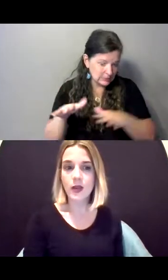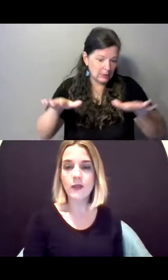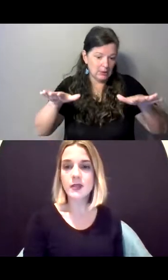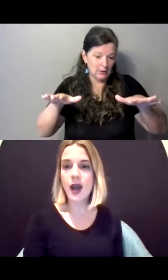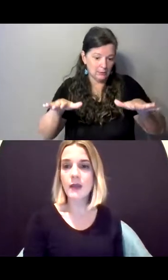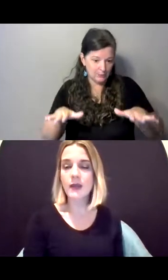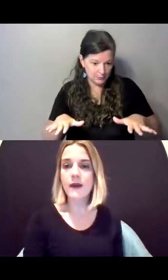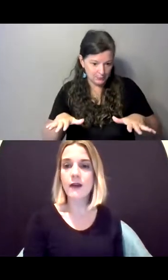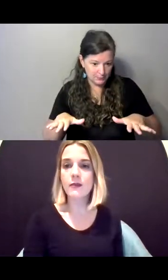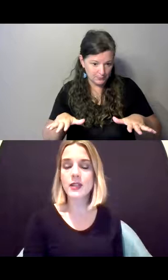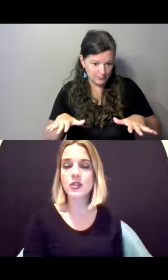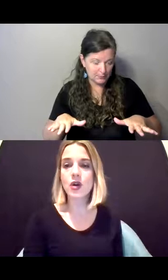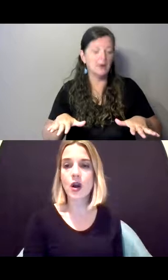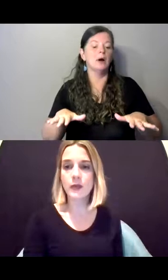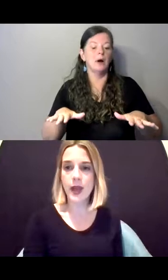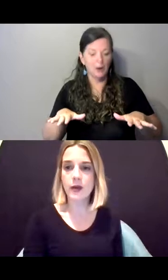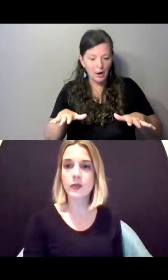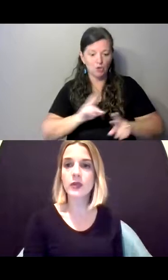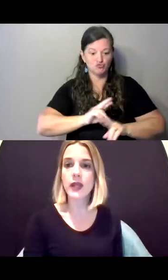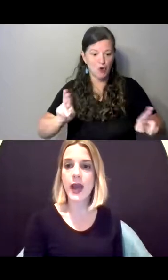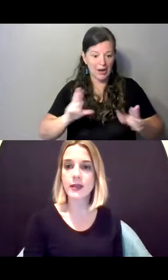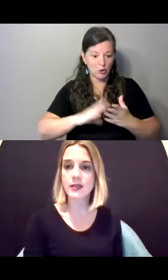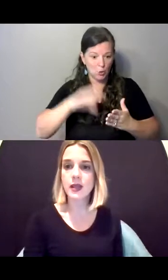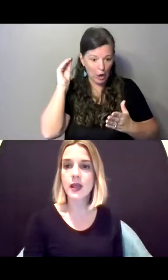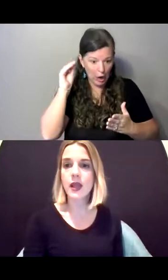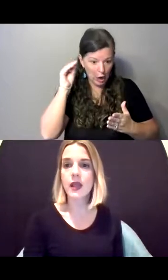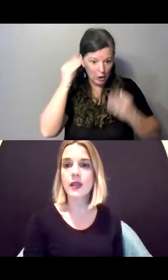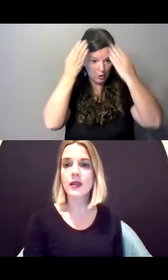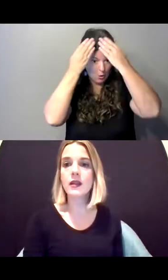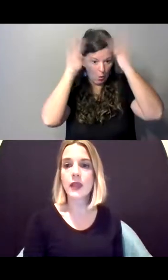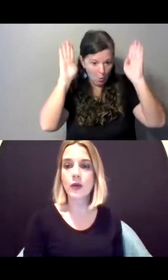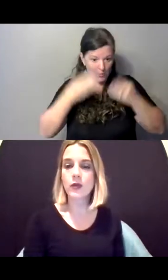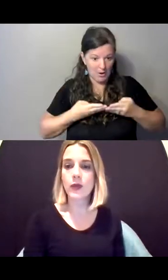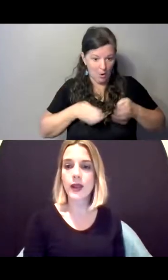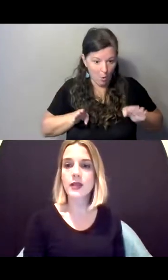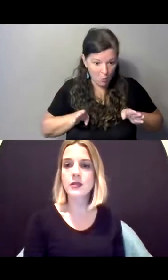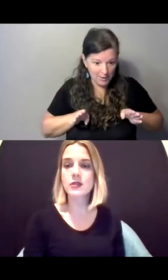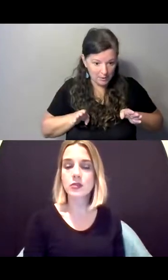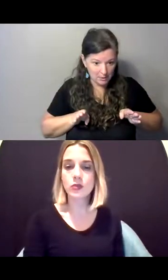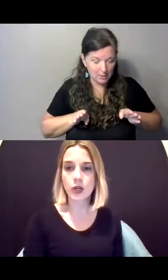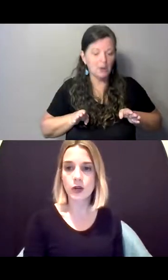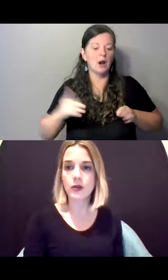You know, give them time, maybe five minutes to calm down and relax, and then they will be ready to learn.